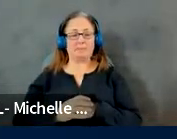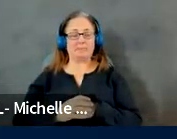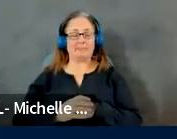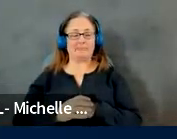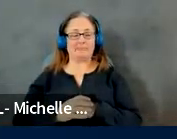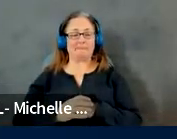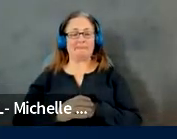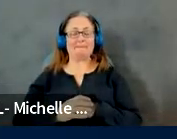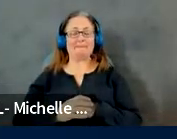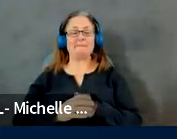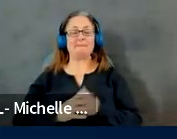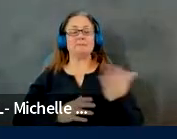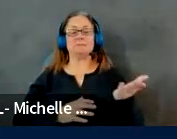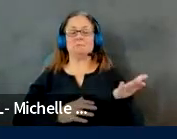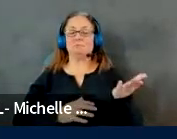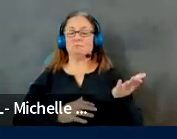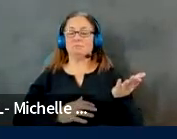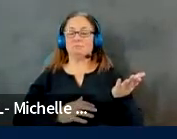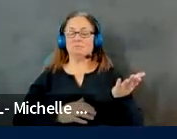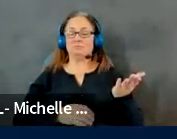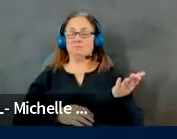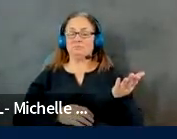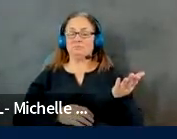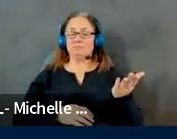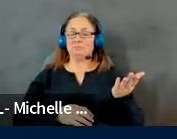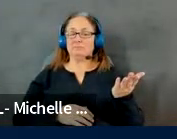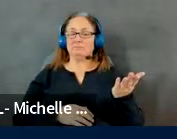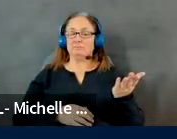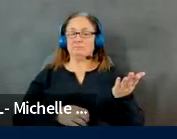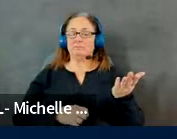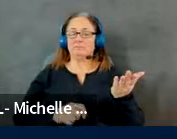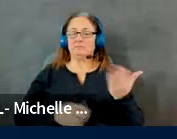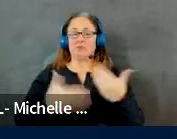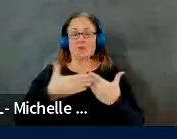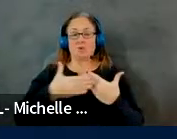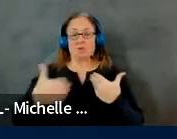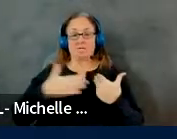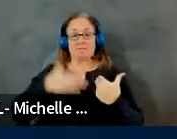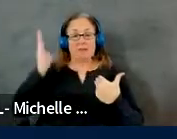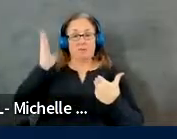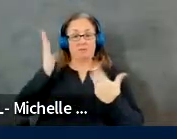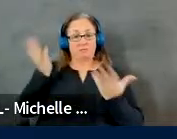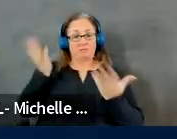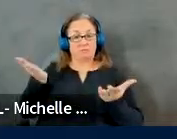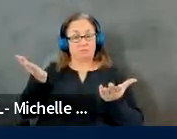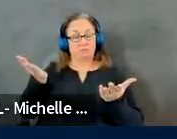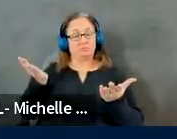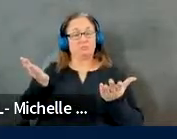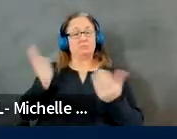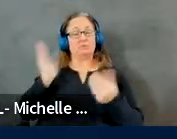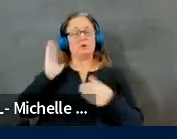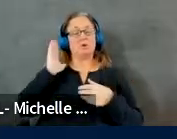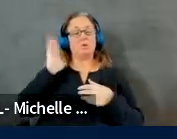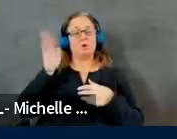So how I'm going to go through the rest of my presentation is it's going to be in two parts.